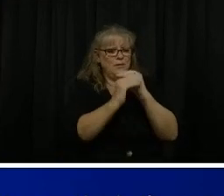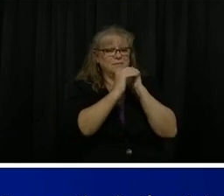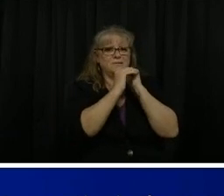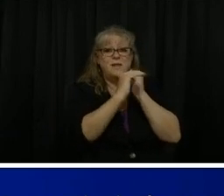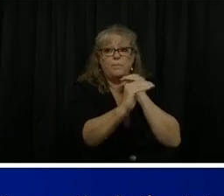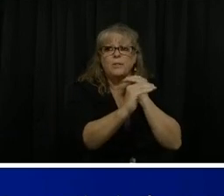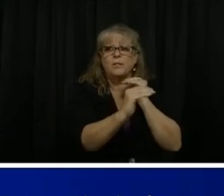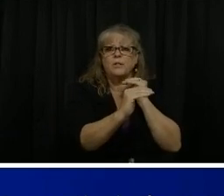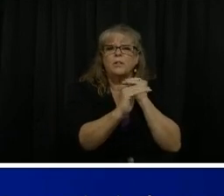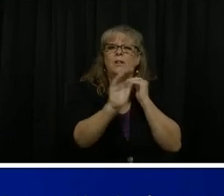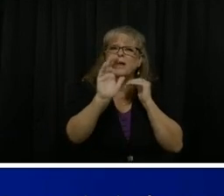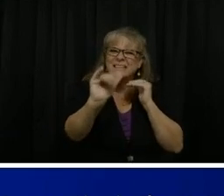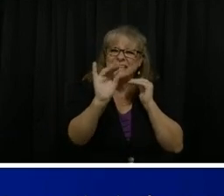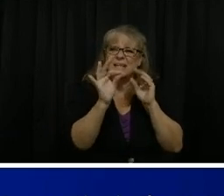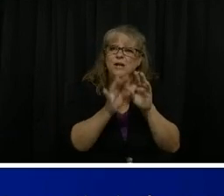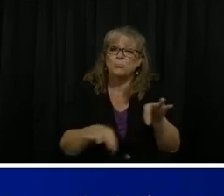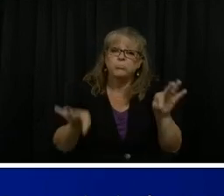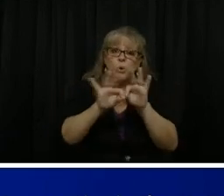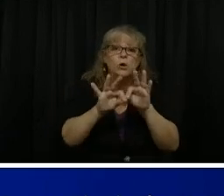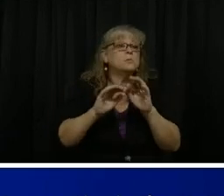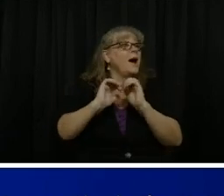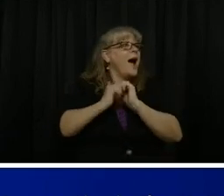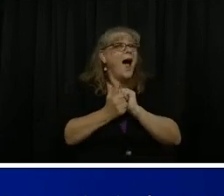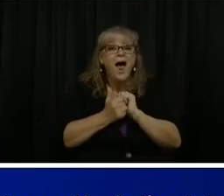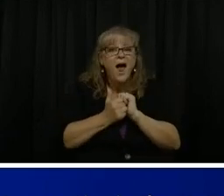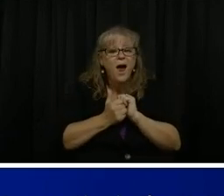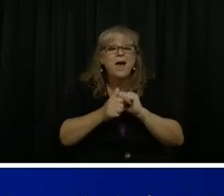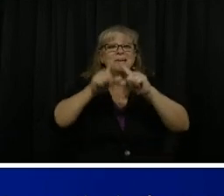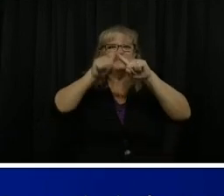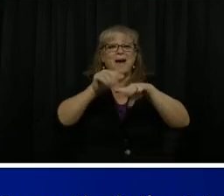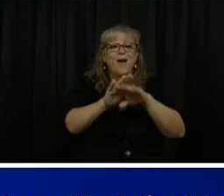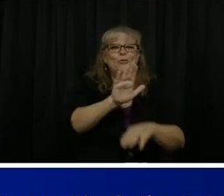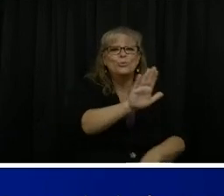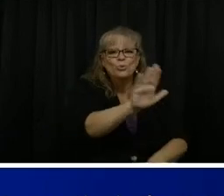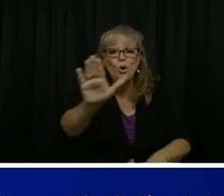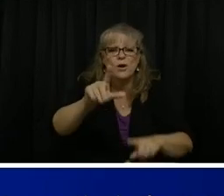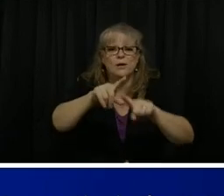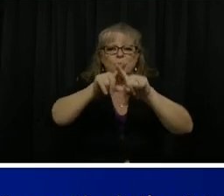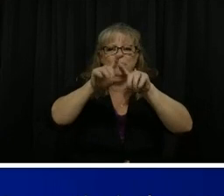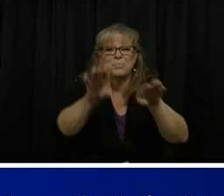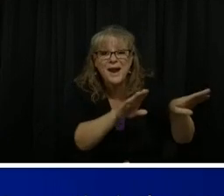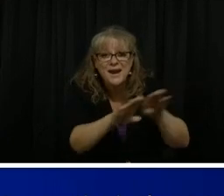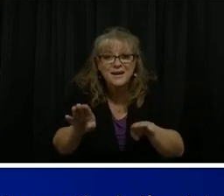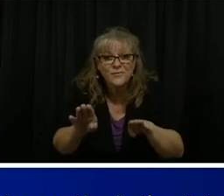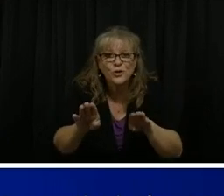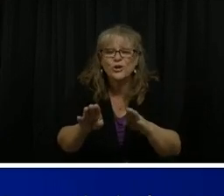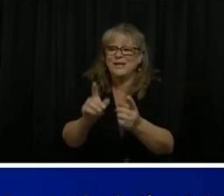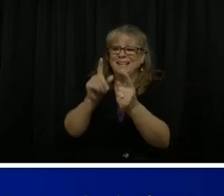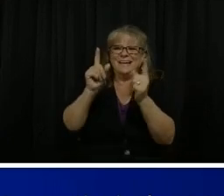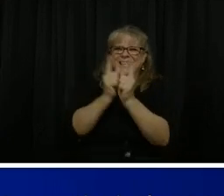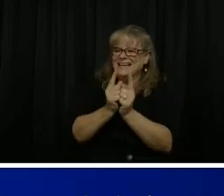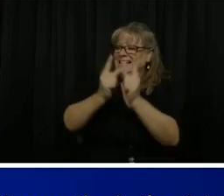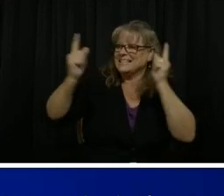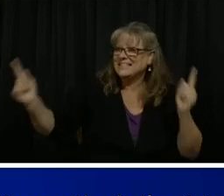AS A STATE CAN TAKE TO KEEP OUR ECONOMY OPEN AND SAVE LIVES. KEEP IN MIND THE BIGGEST FACTOR IS YOUR BEHAVIOR.